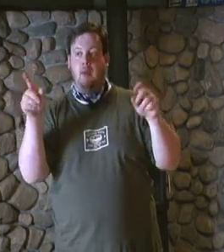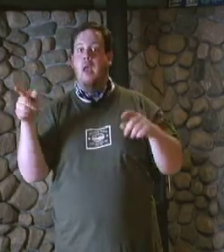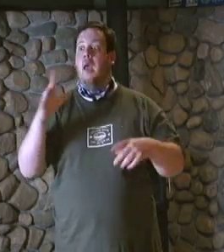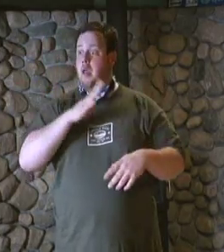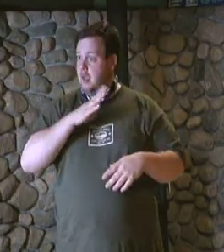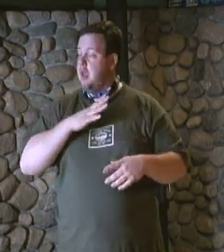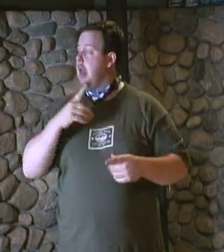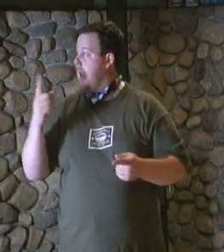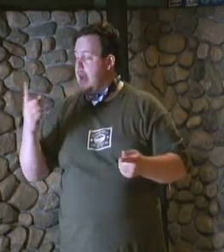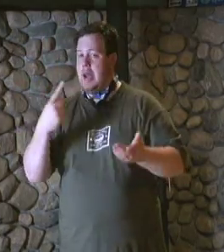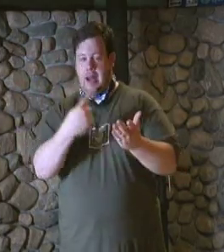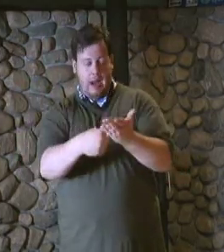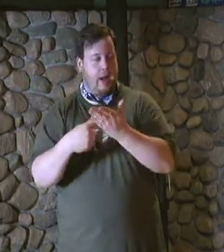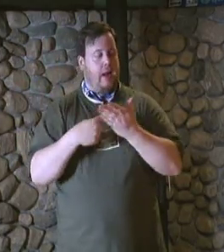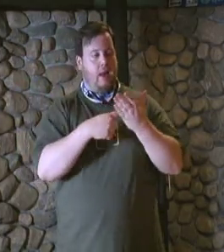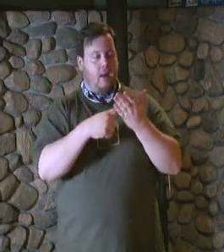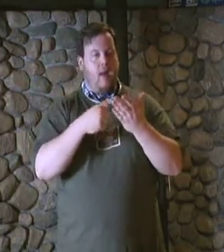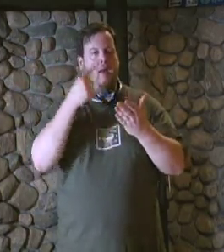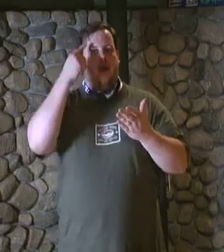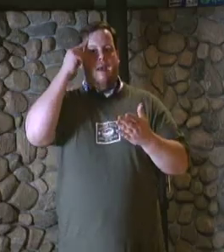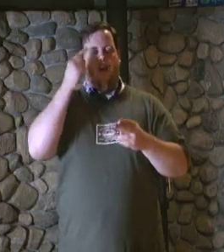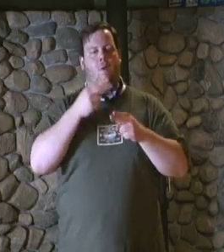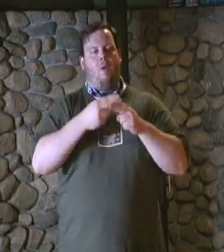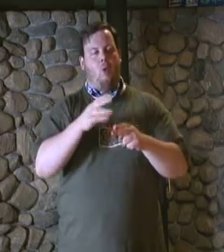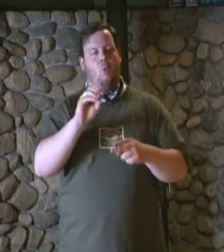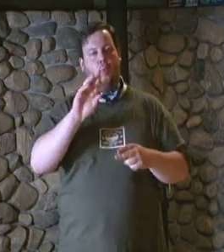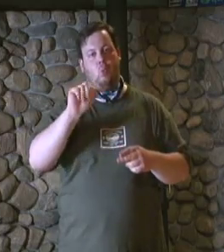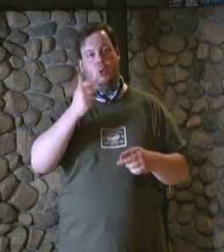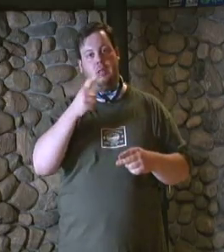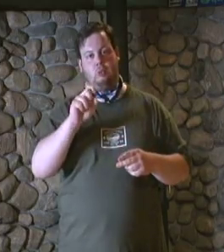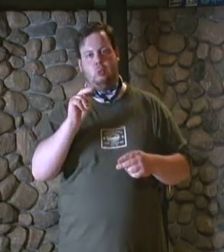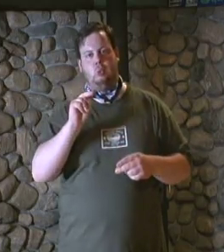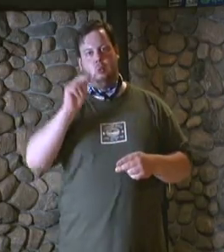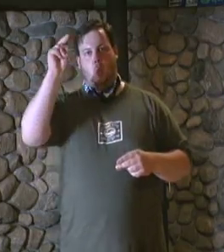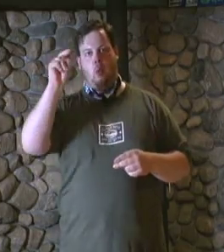The camp motto had to remain "Deep in the Pines."